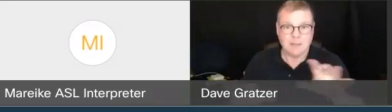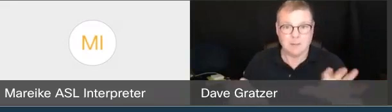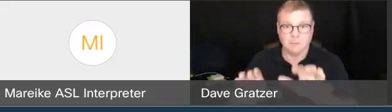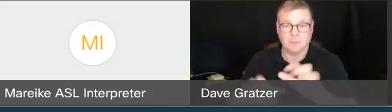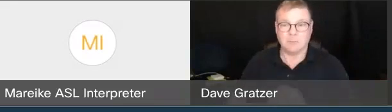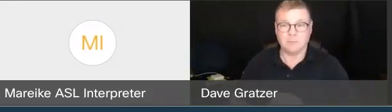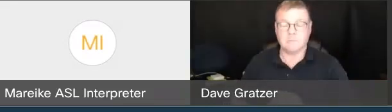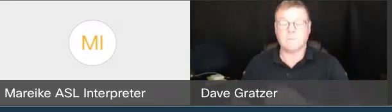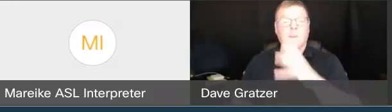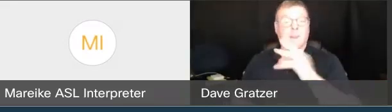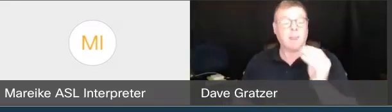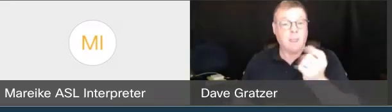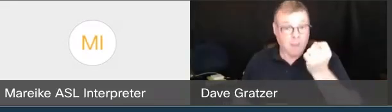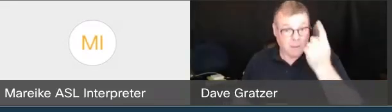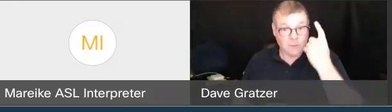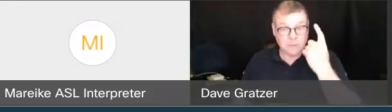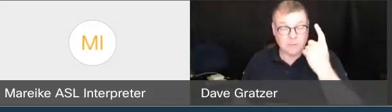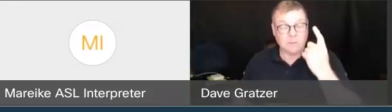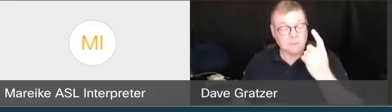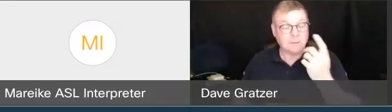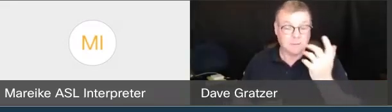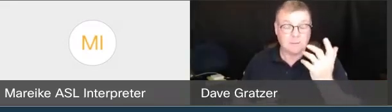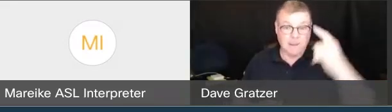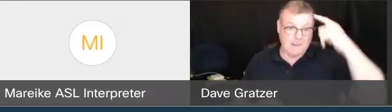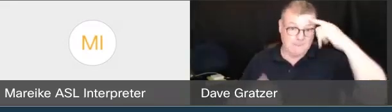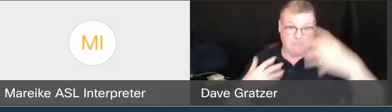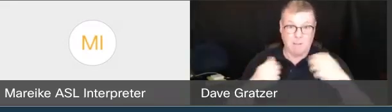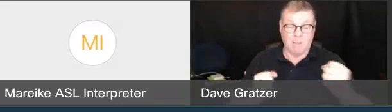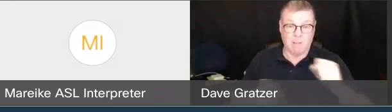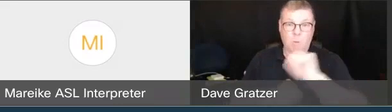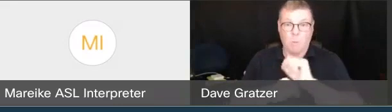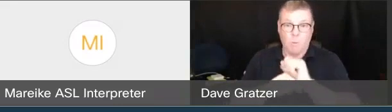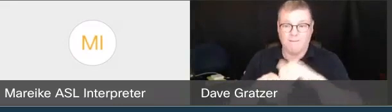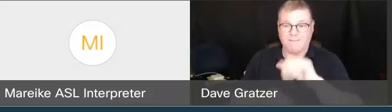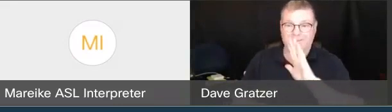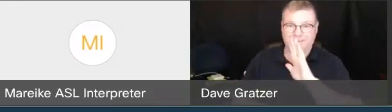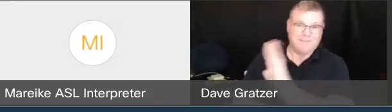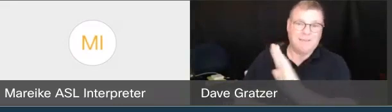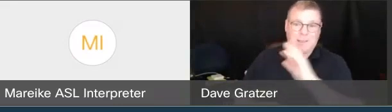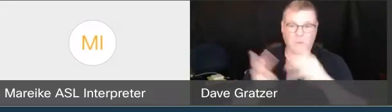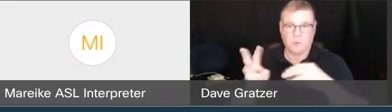And understanding to a great extent mental health is working in their world with these justice